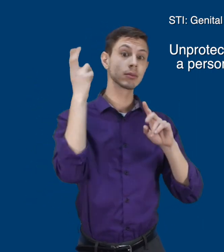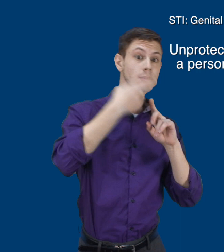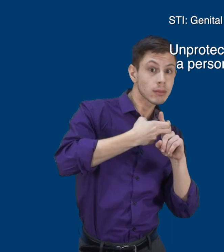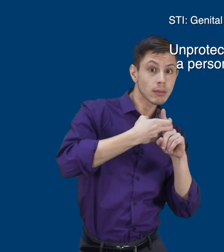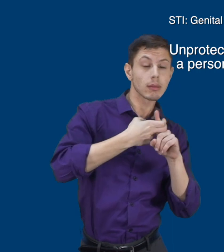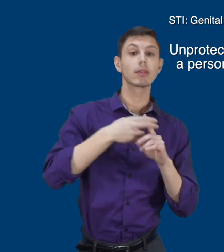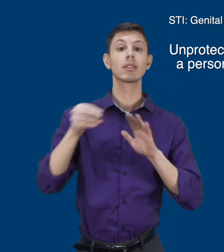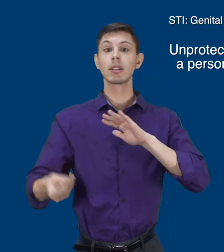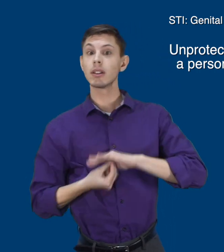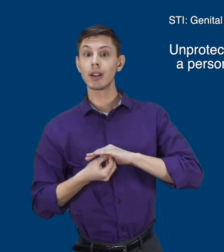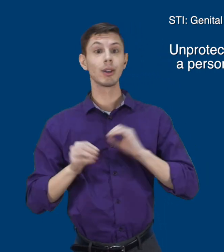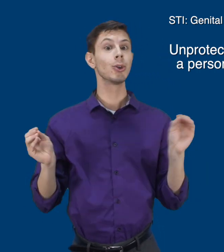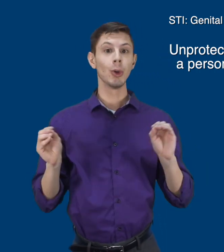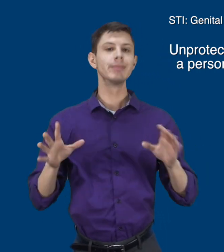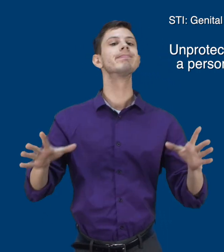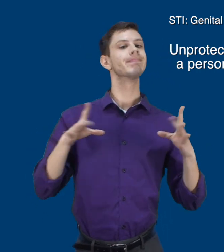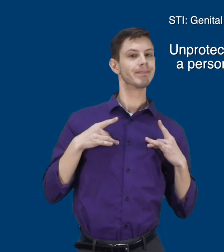for example, not using male or female condoms.